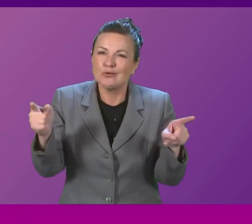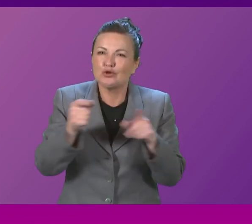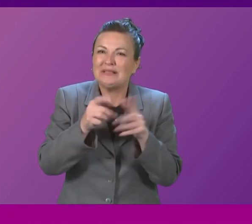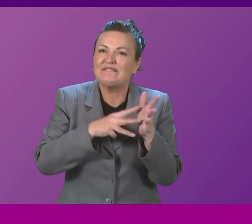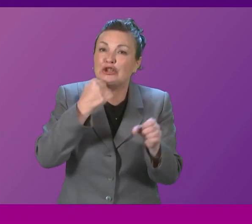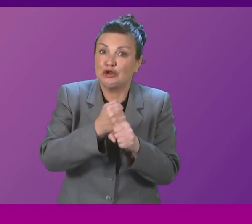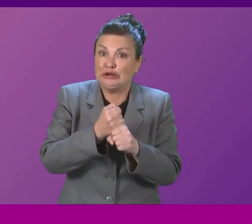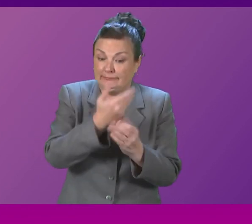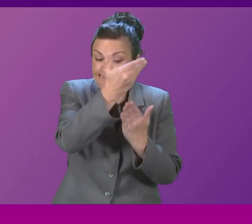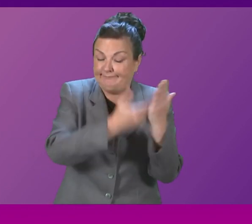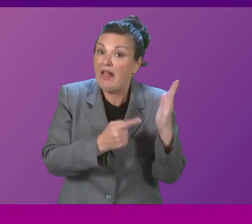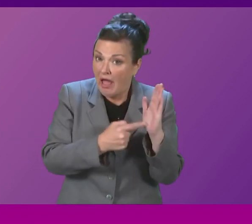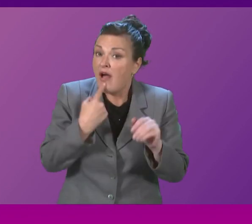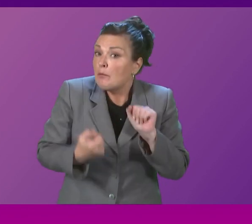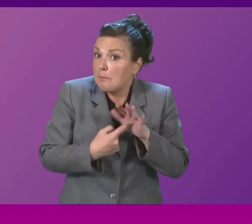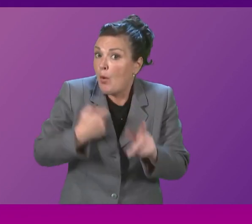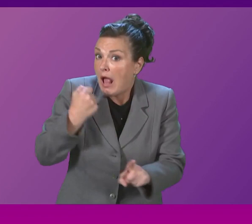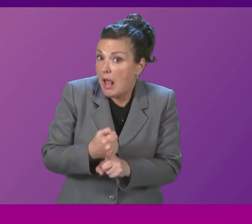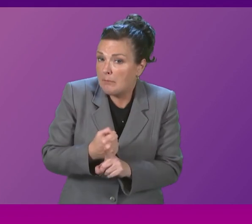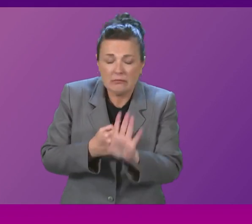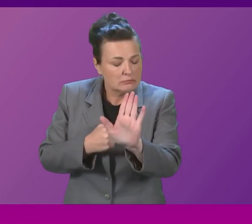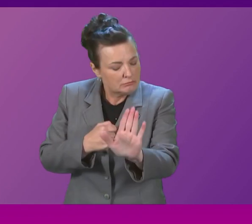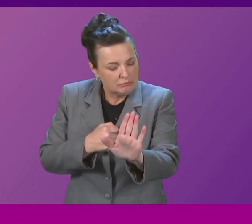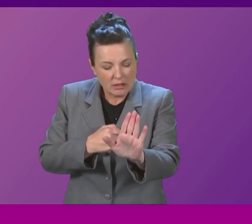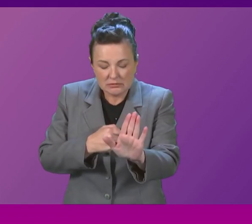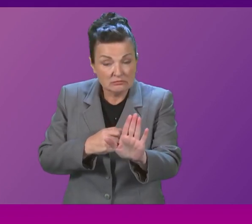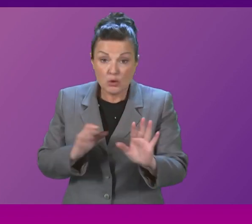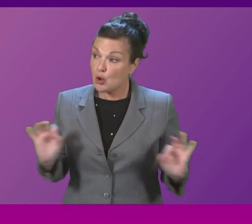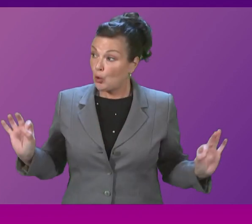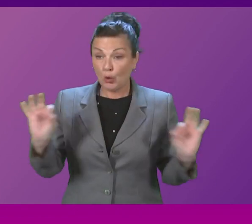It has an important impact, but absolutely none of us should be complacent about domestic